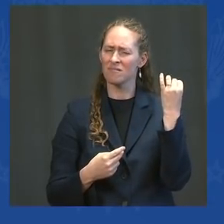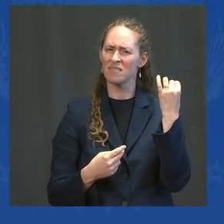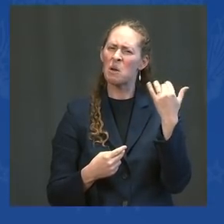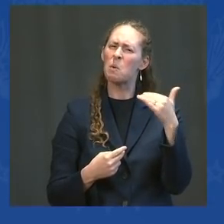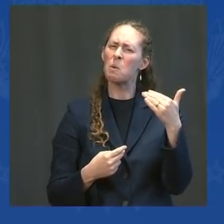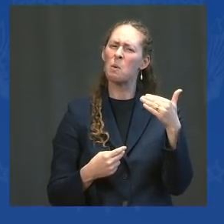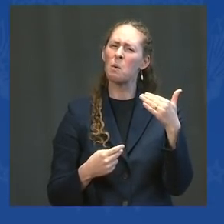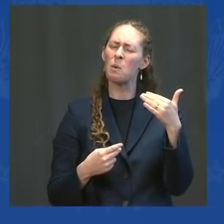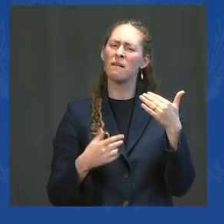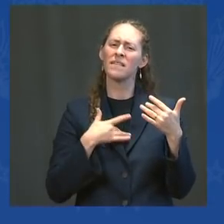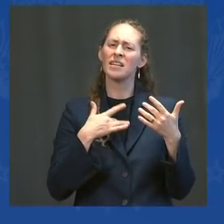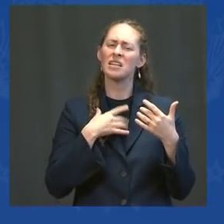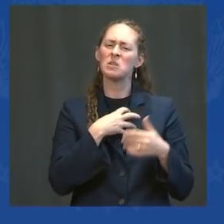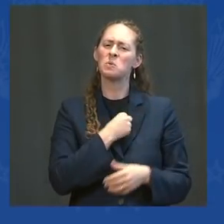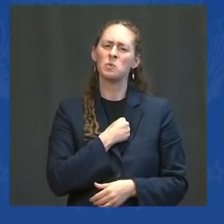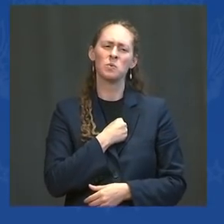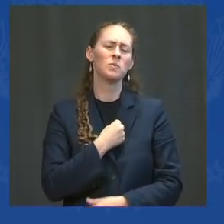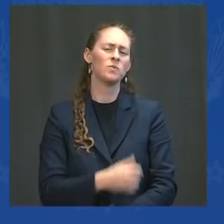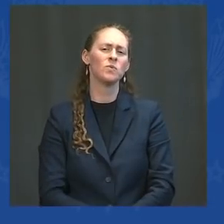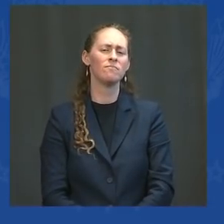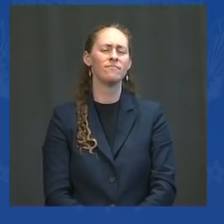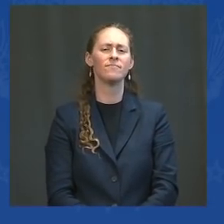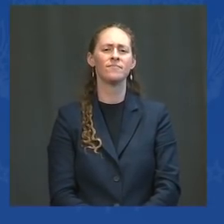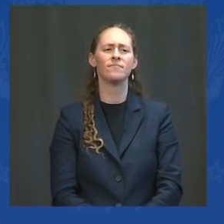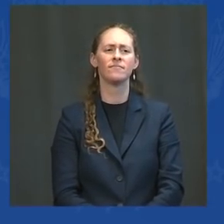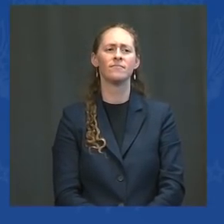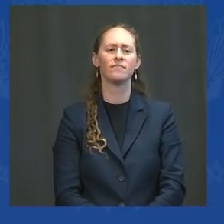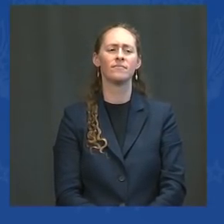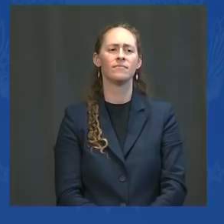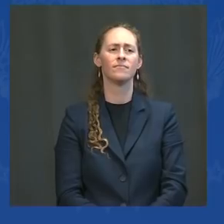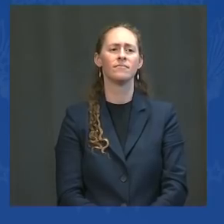And also, we also offer our prayers to the families